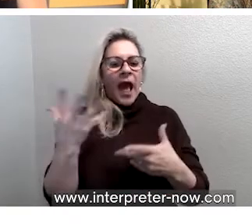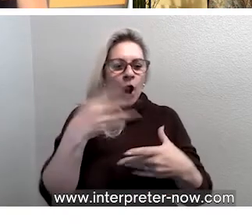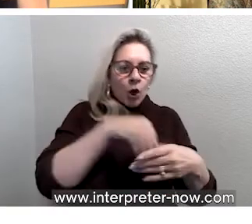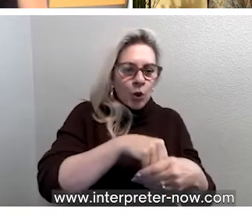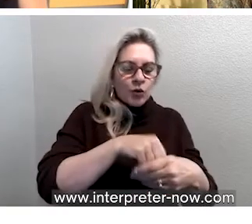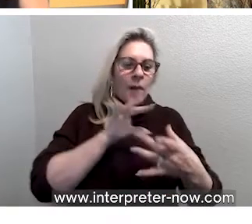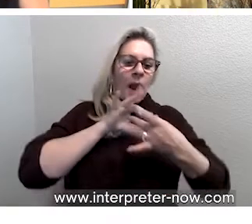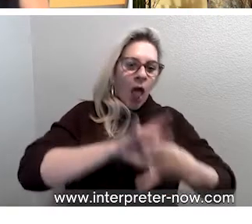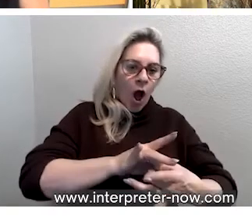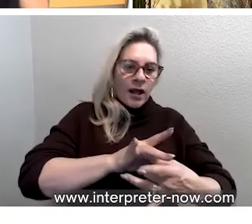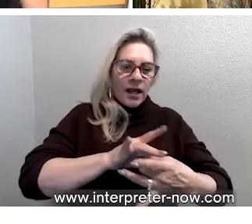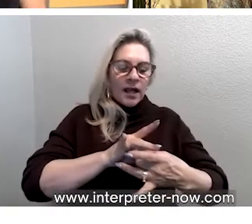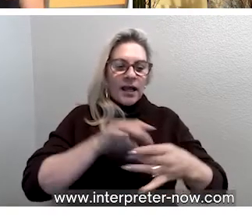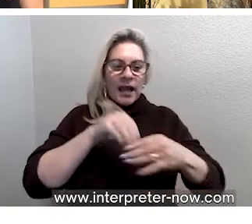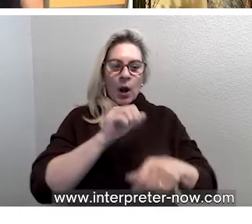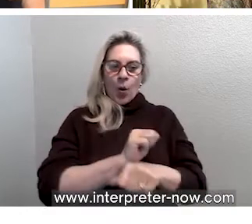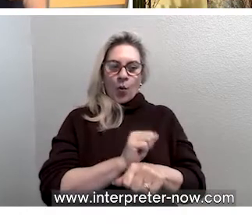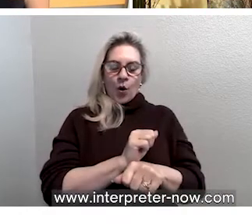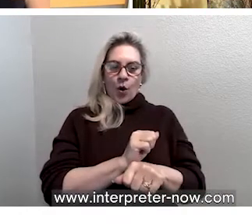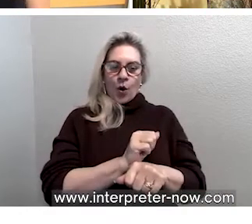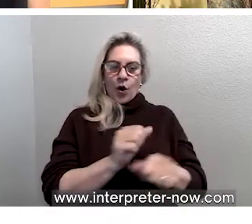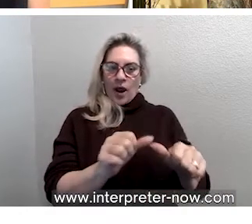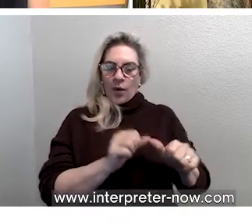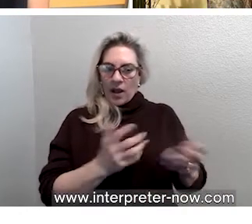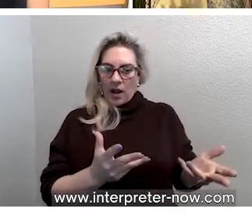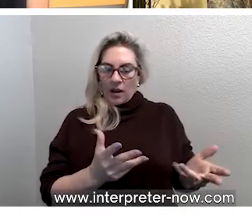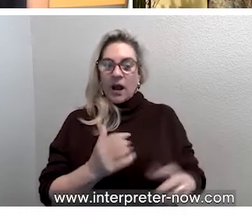Yeah, I would say that, yeah, absolutely.